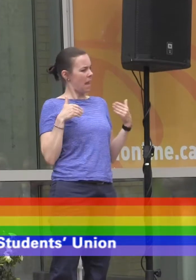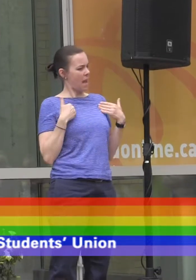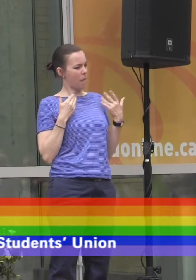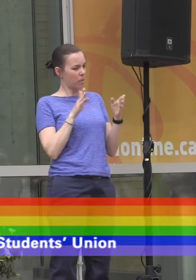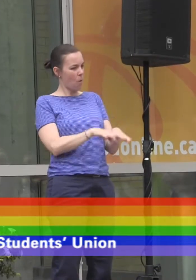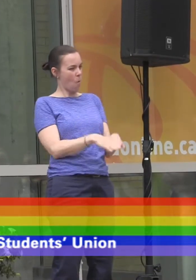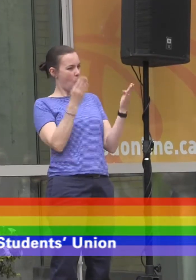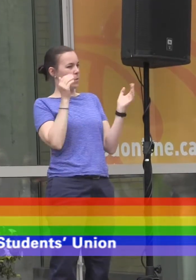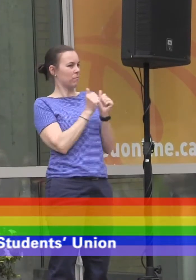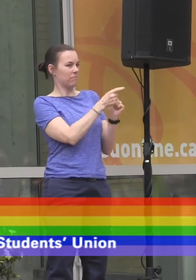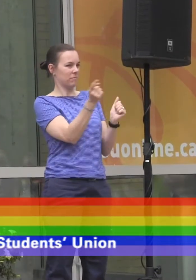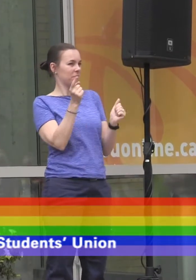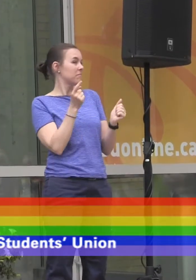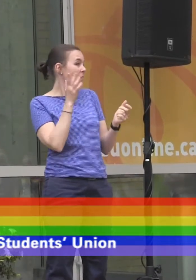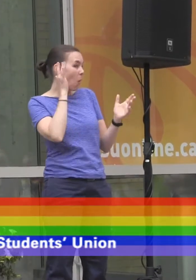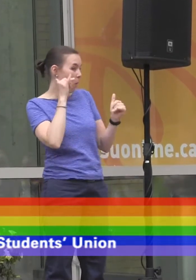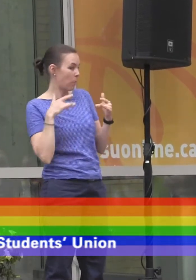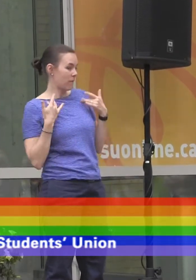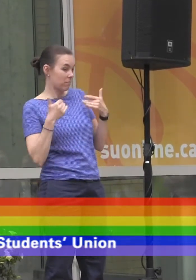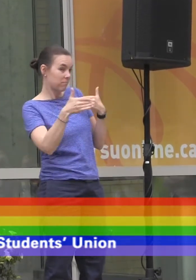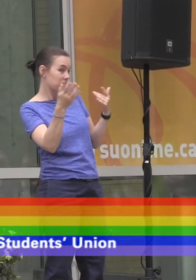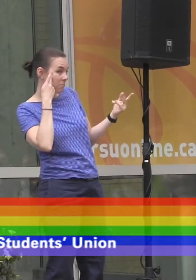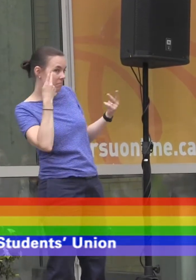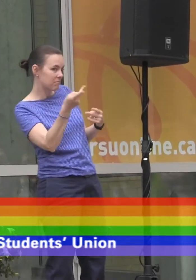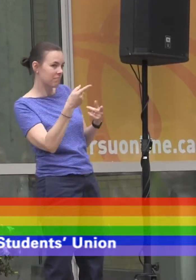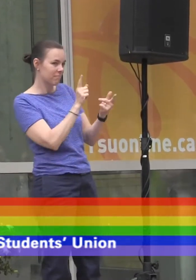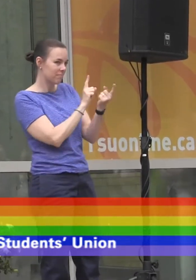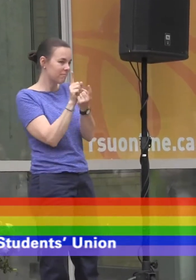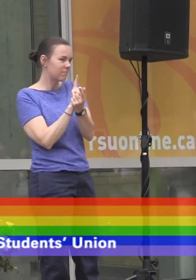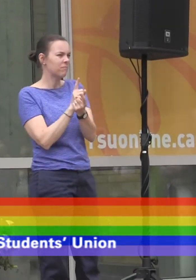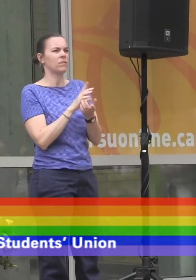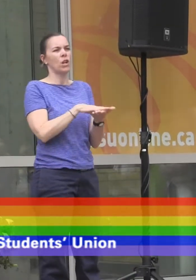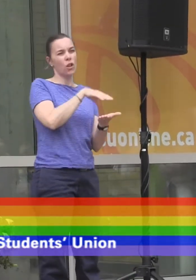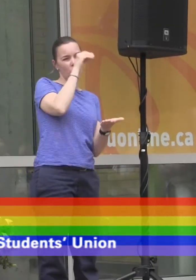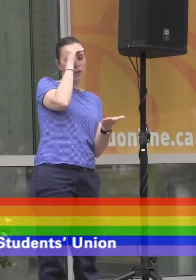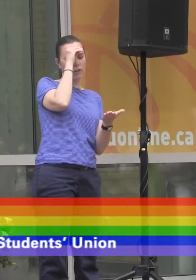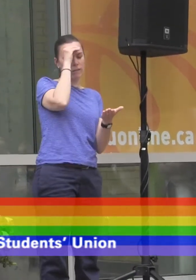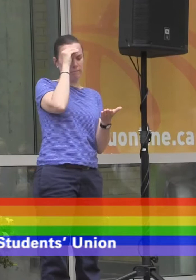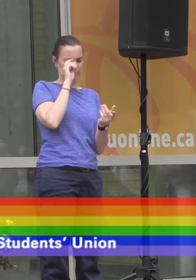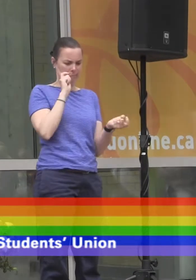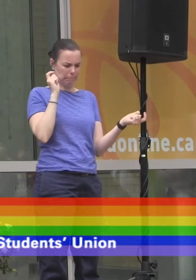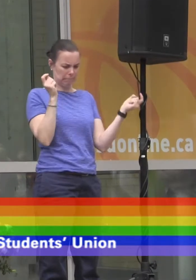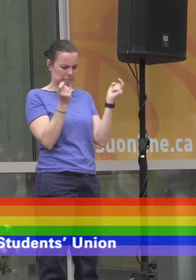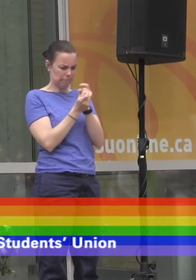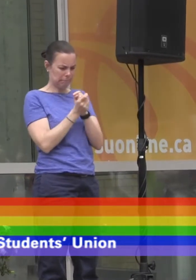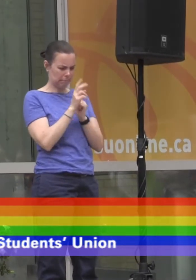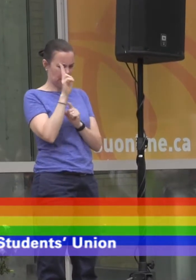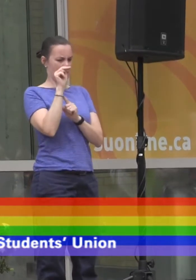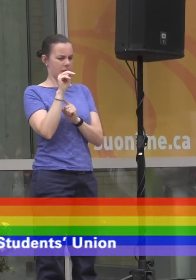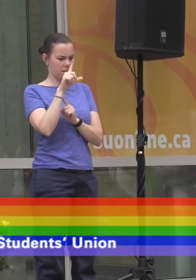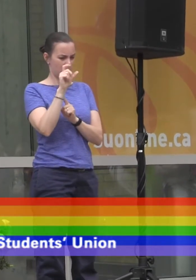and hope to see you out at our events this coming week to learn, unlearn and of course to celebrate and have fun